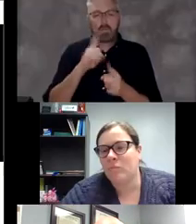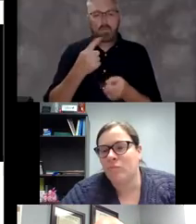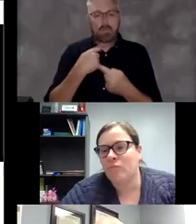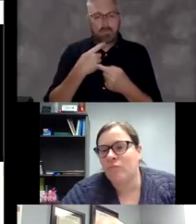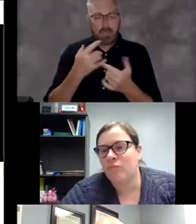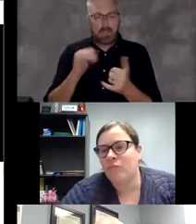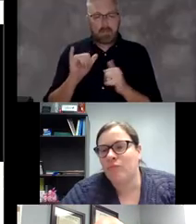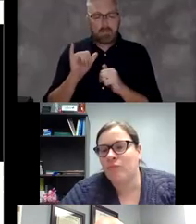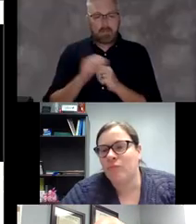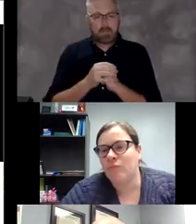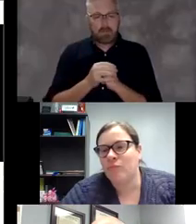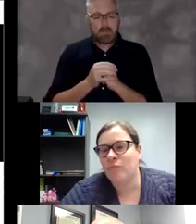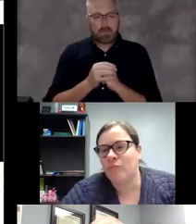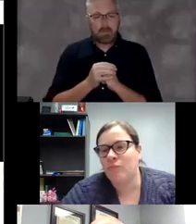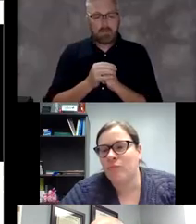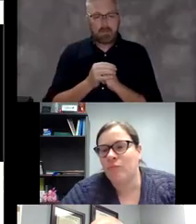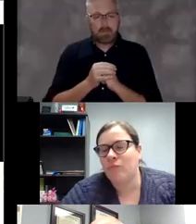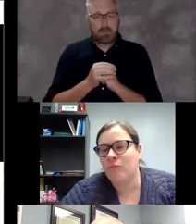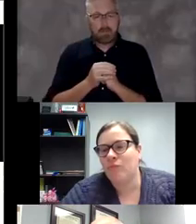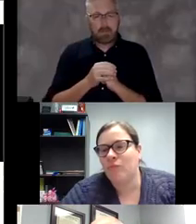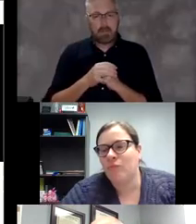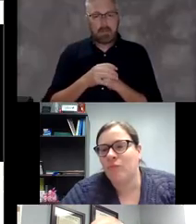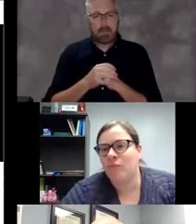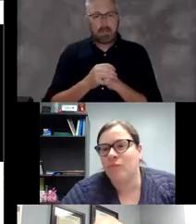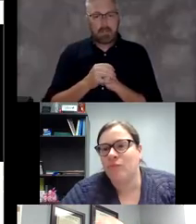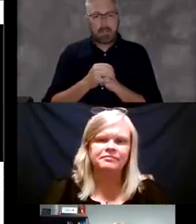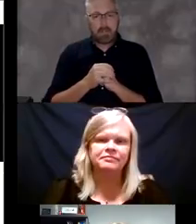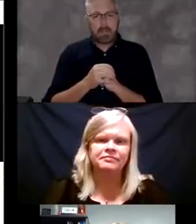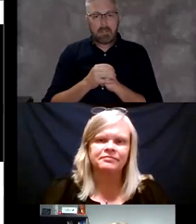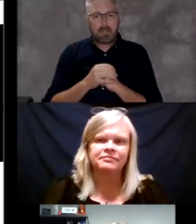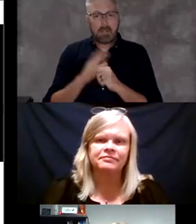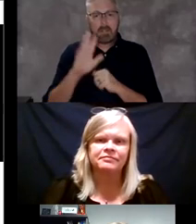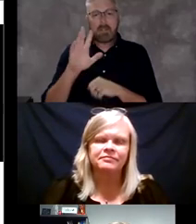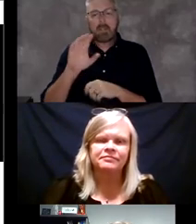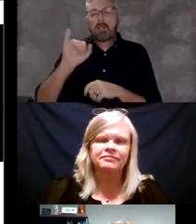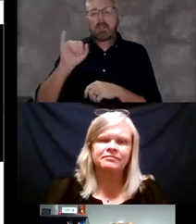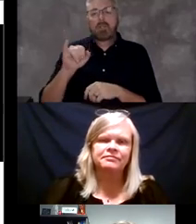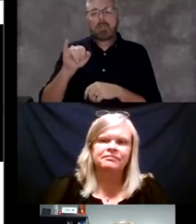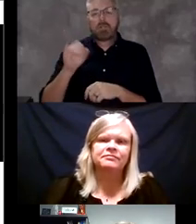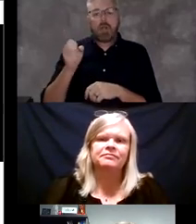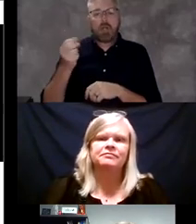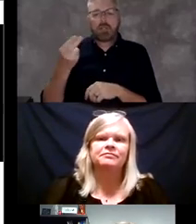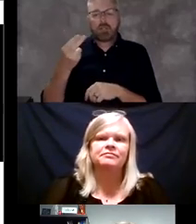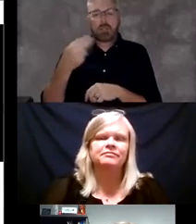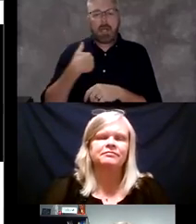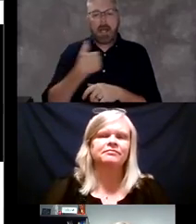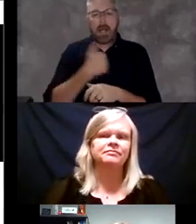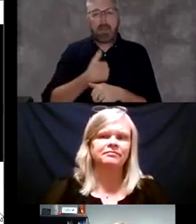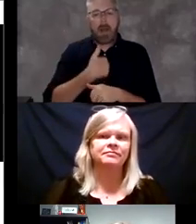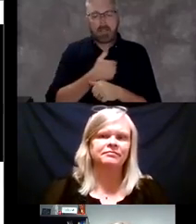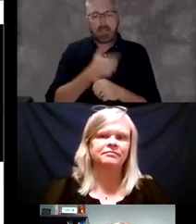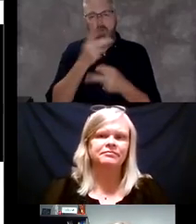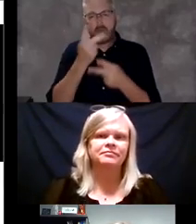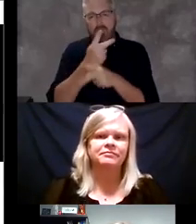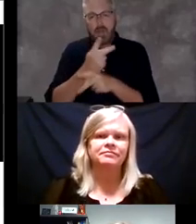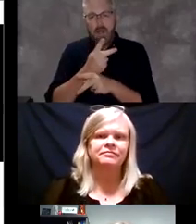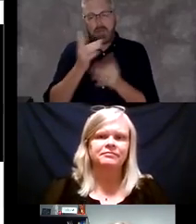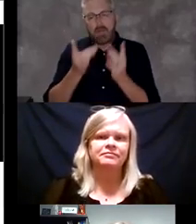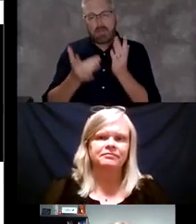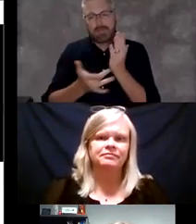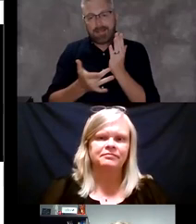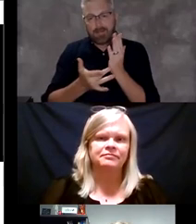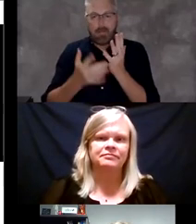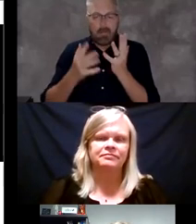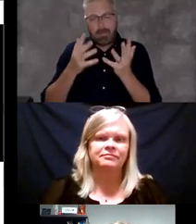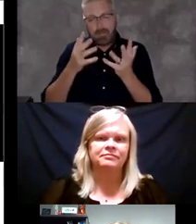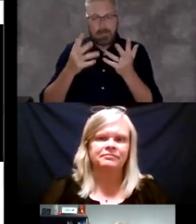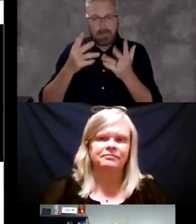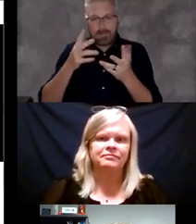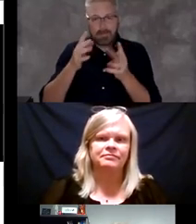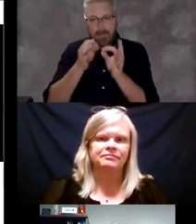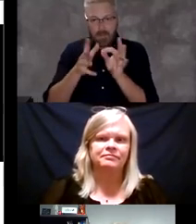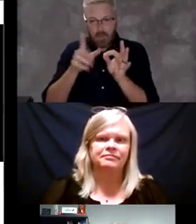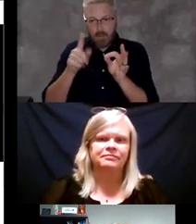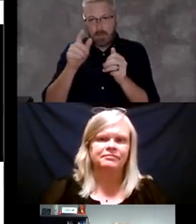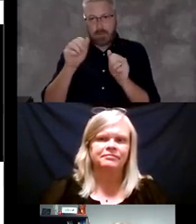WE ARE TRYING TO GET OUR INTERPRETATION SET UP SO THAT